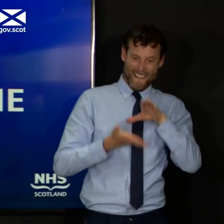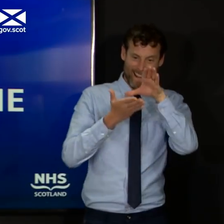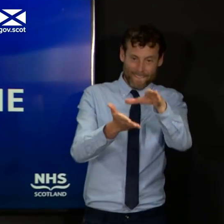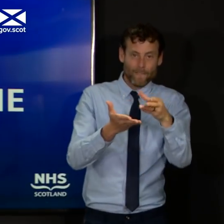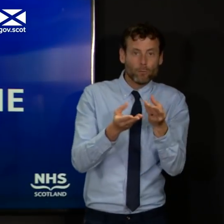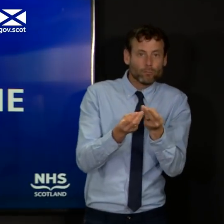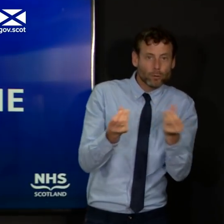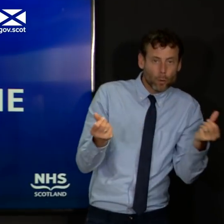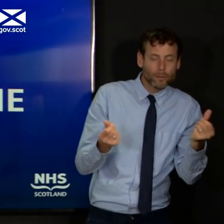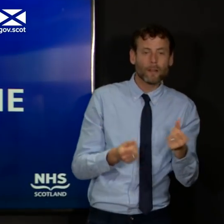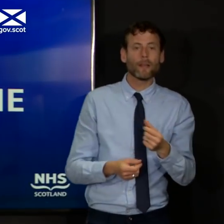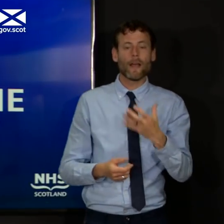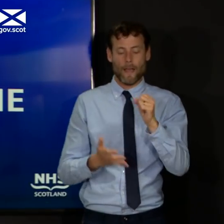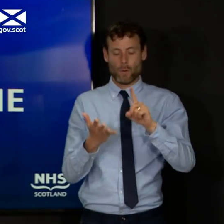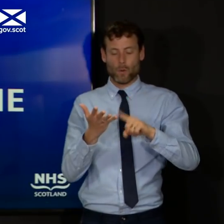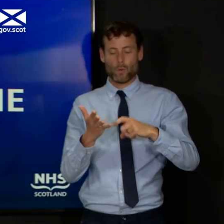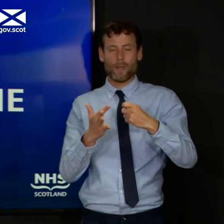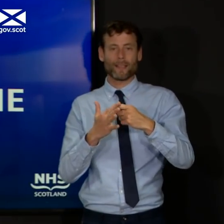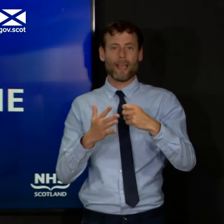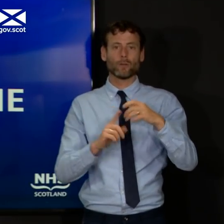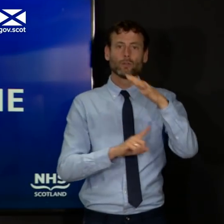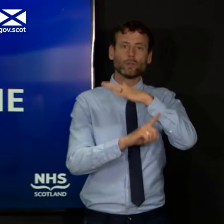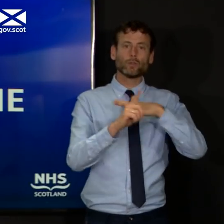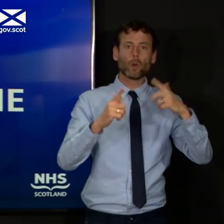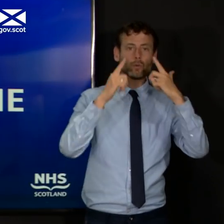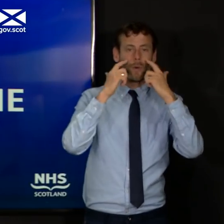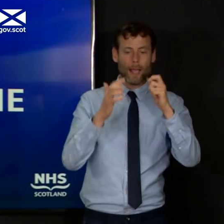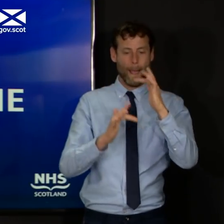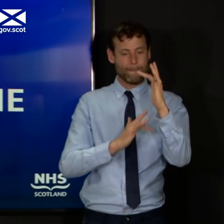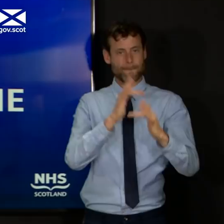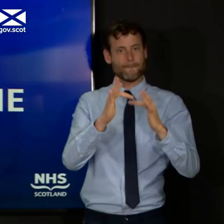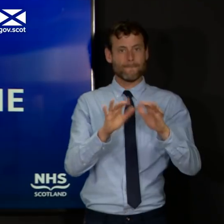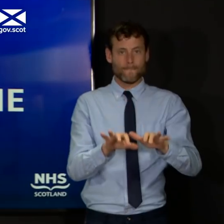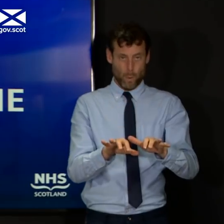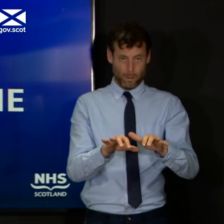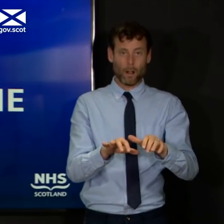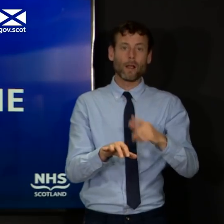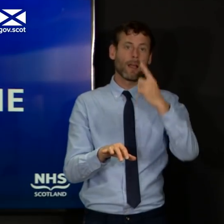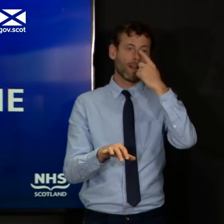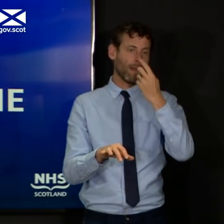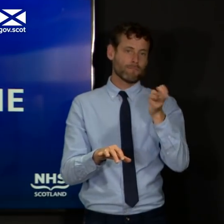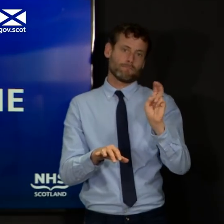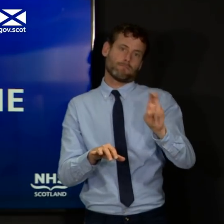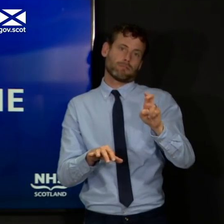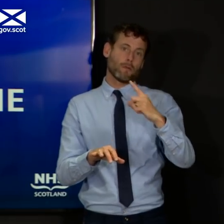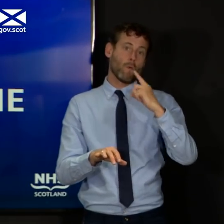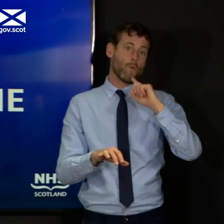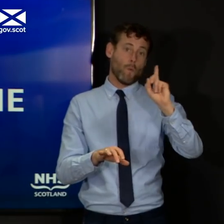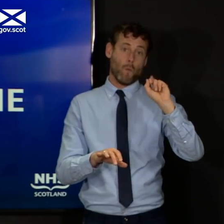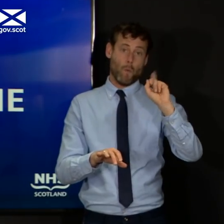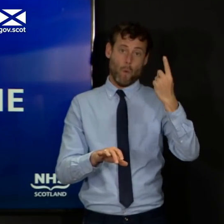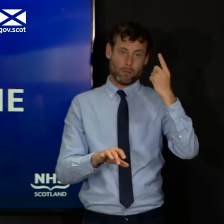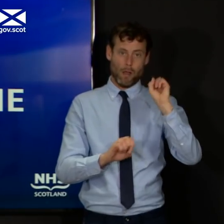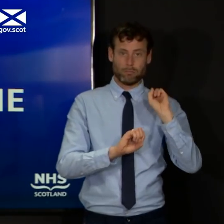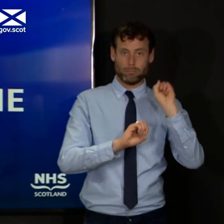Care Portal, which provides some level of test kits. That is now increased in its number,